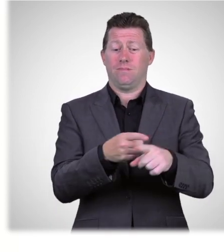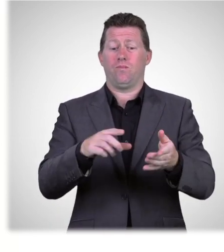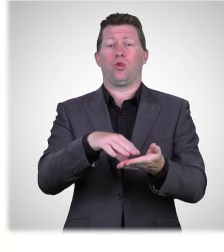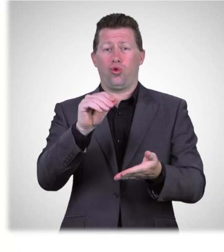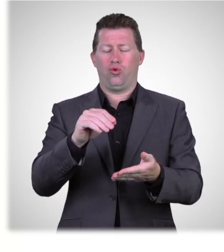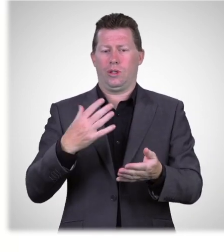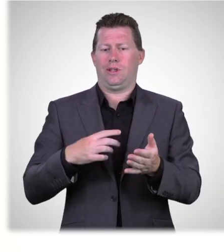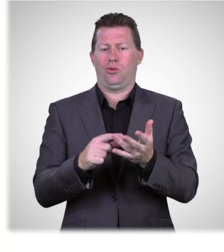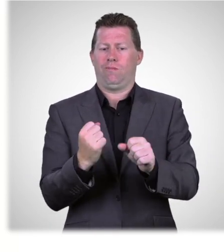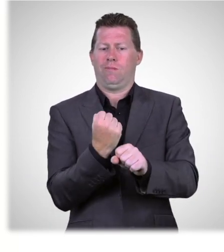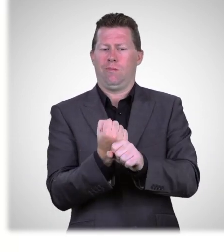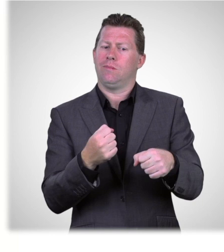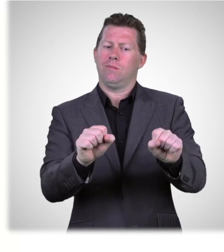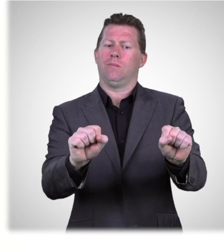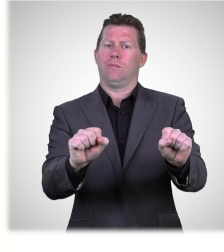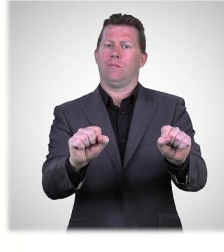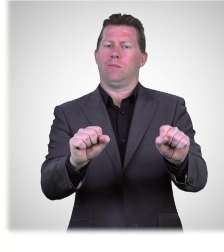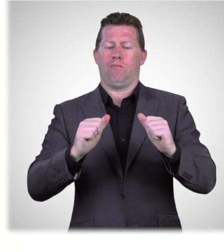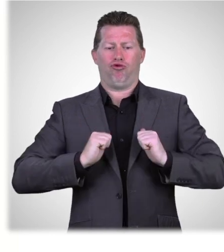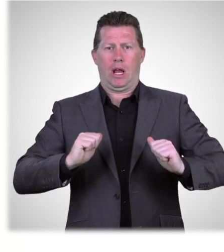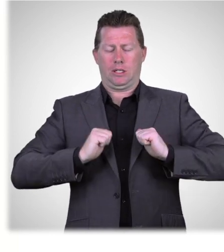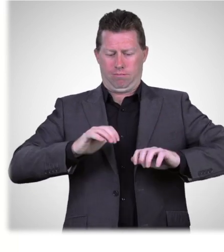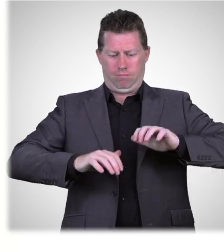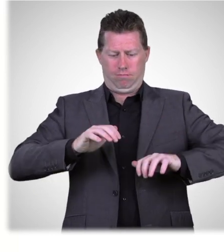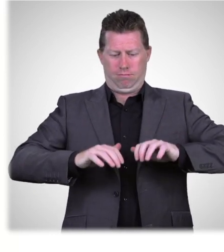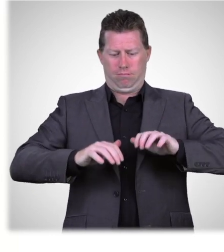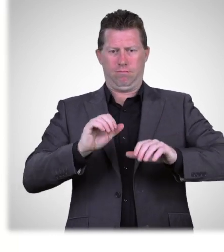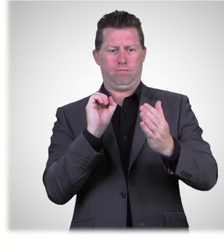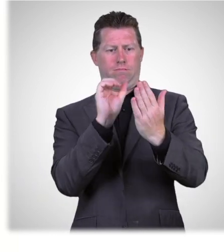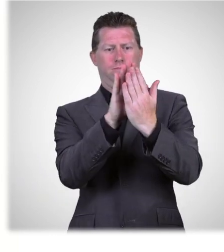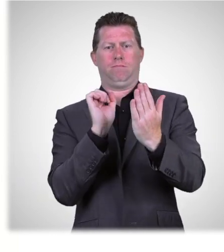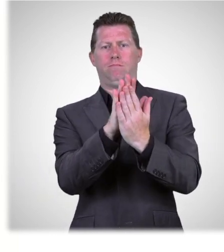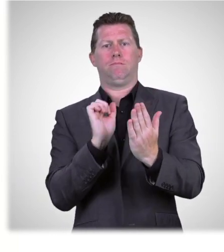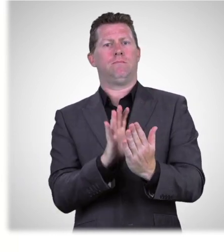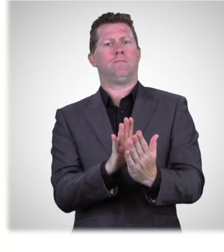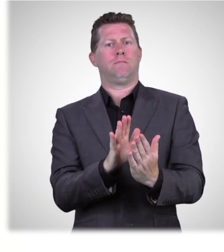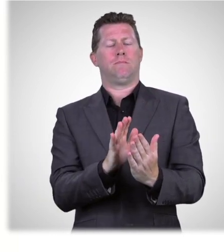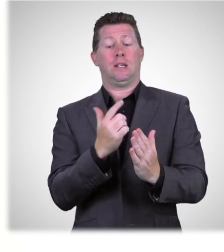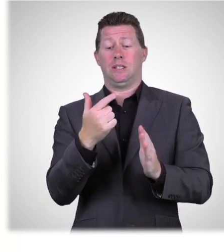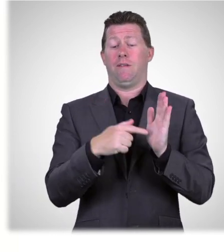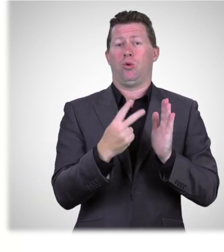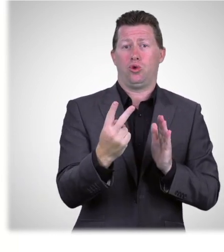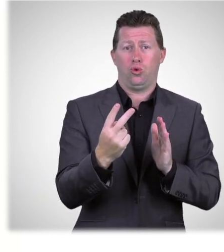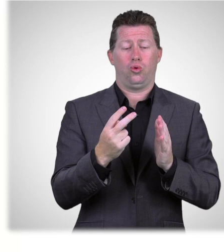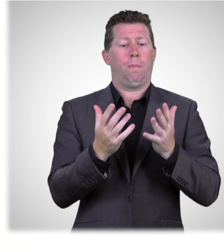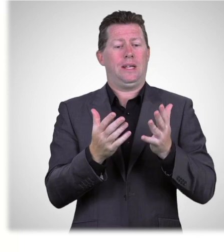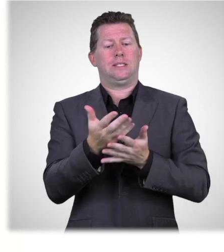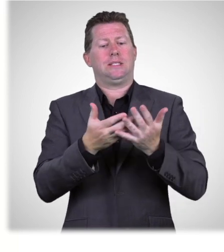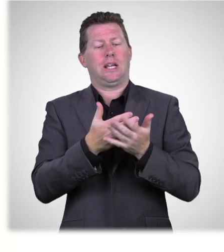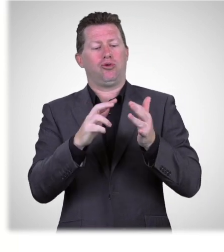Learners are then going to create their own practice post, checkpoint 7.2, both discussion